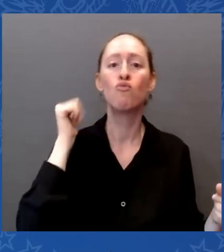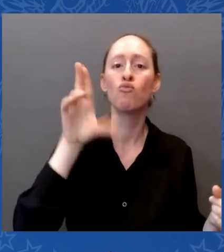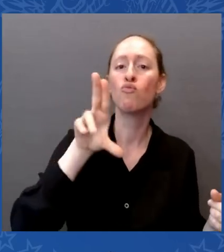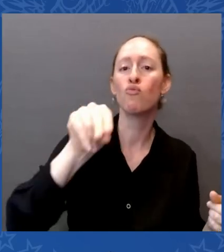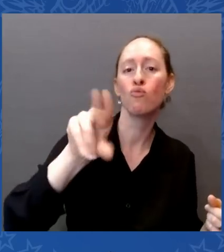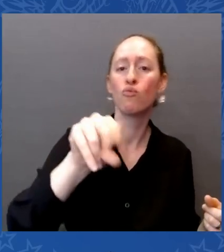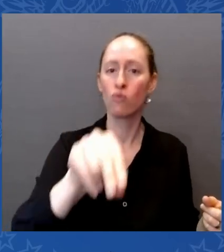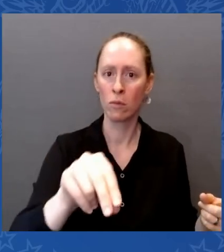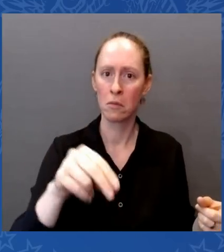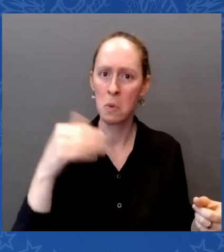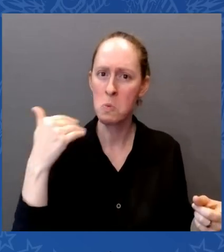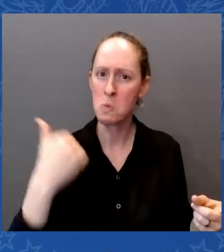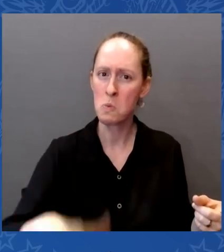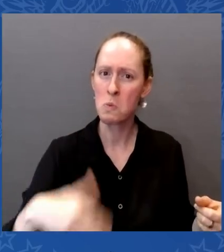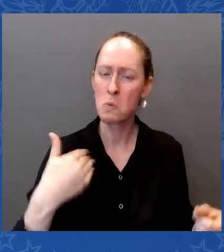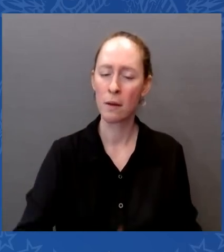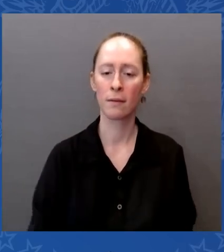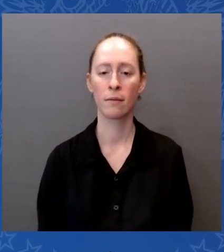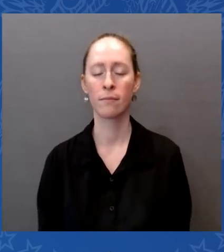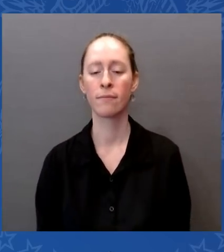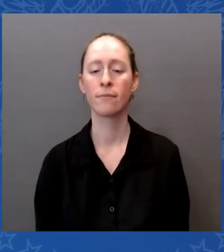Everything they're proposing would make inflation worse.